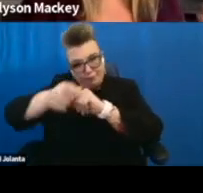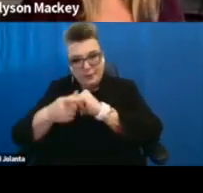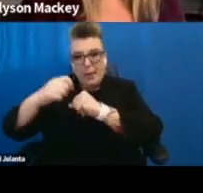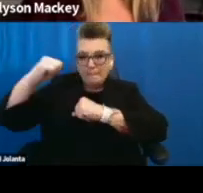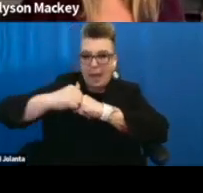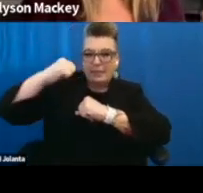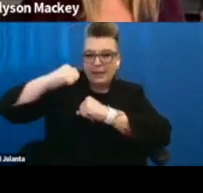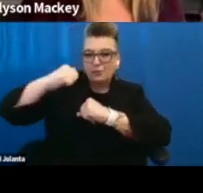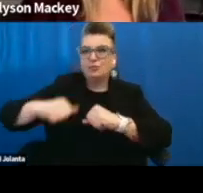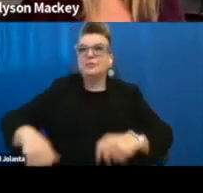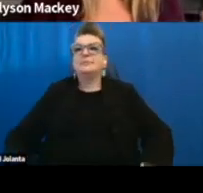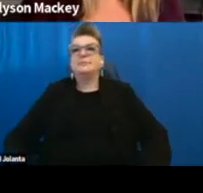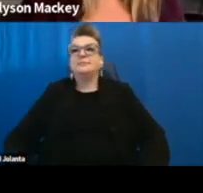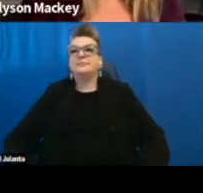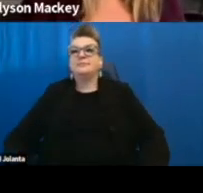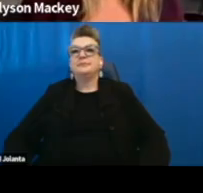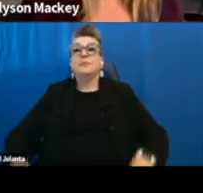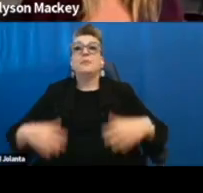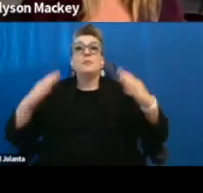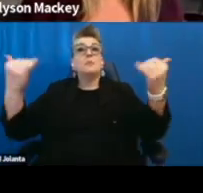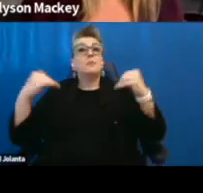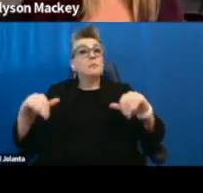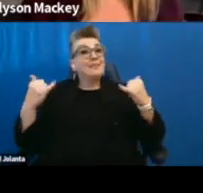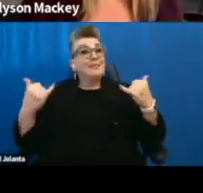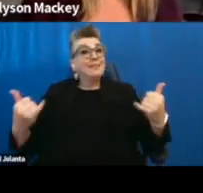the process in humans is much much